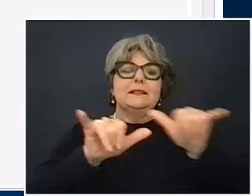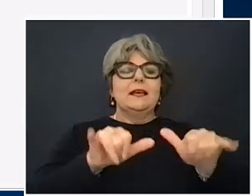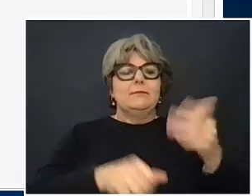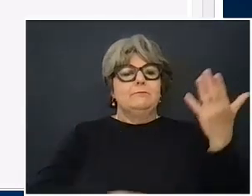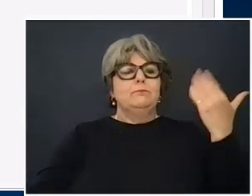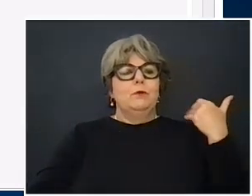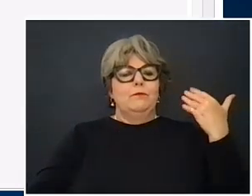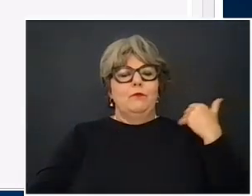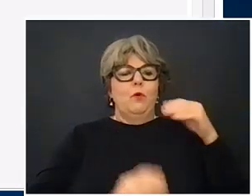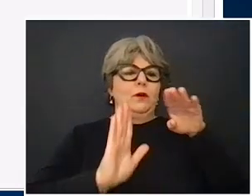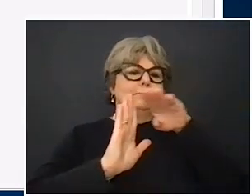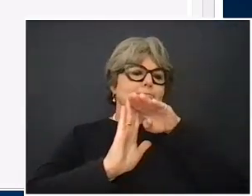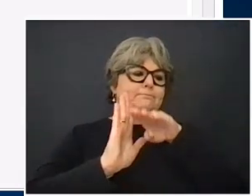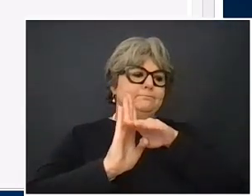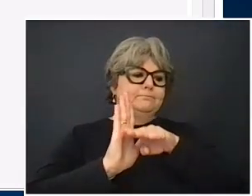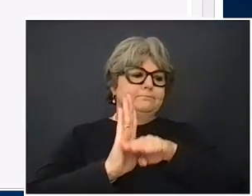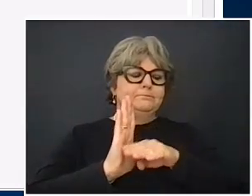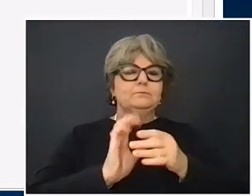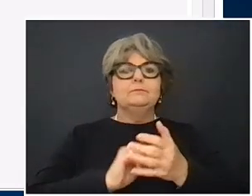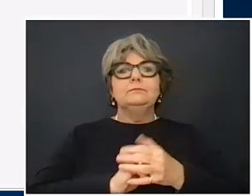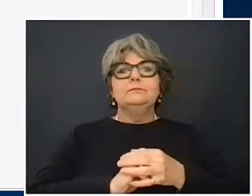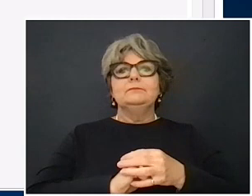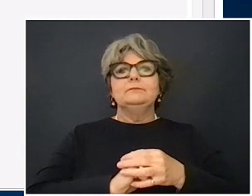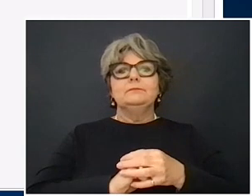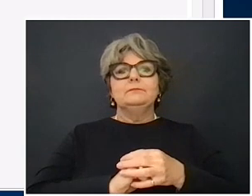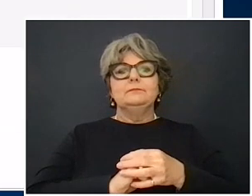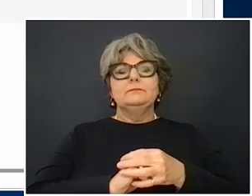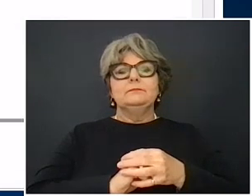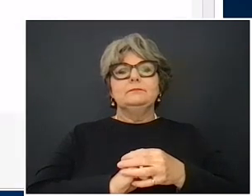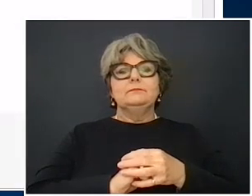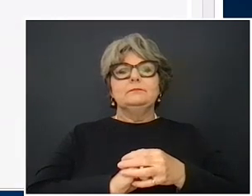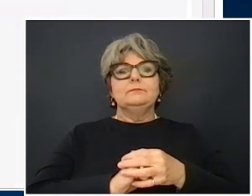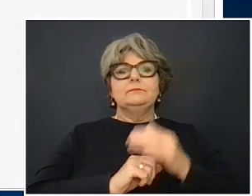here. And then if we scan down to the- and